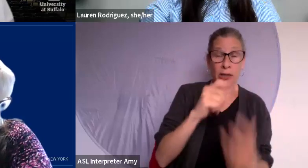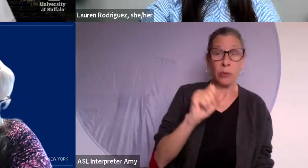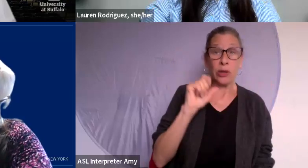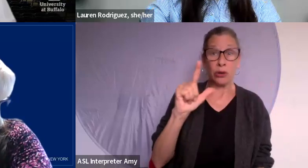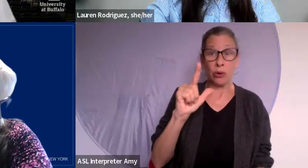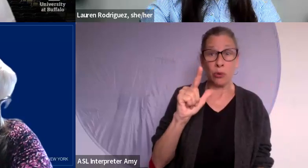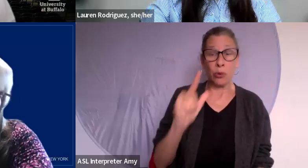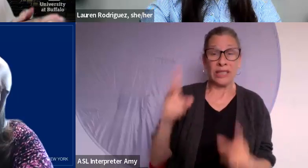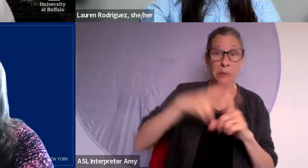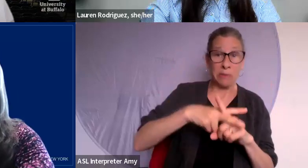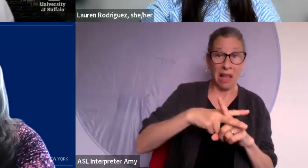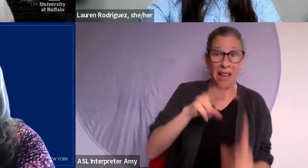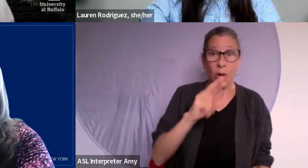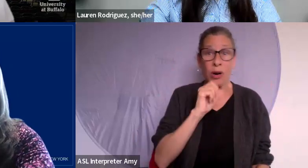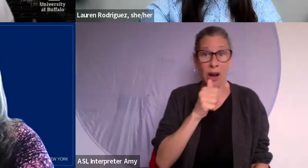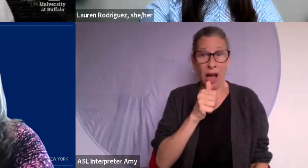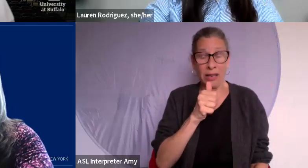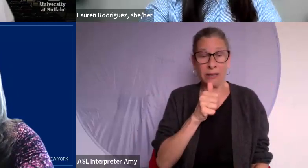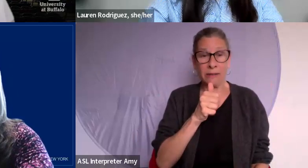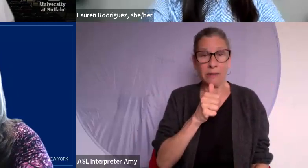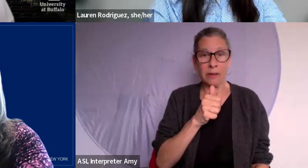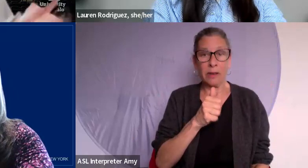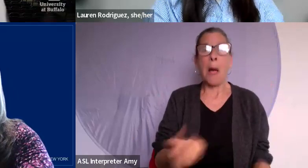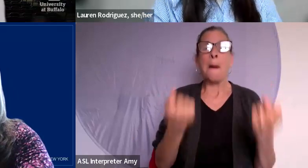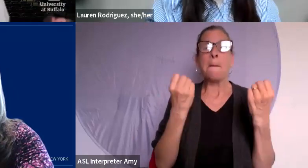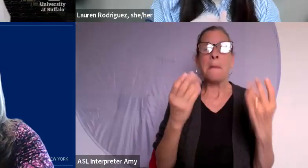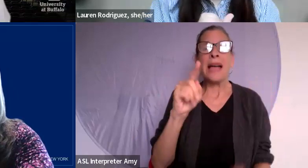utilized? There are a number of tools where the yes, there is